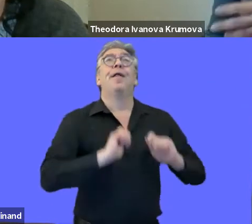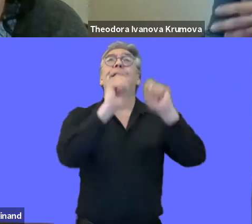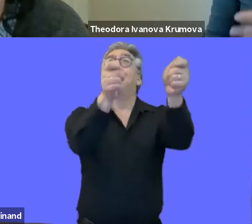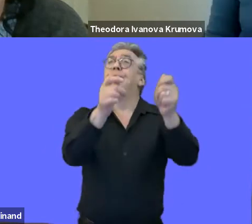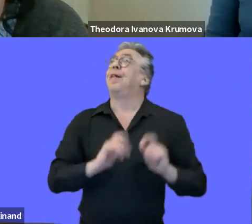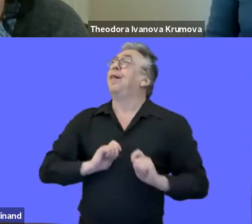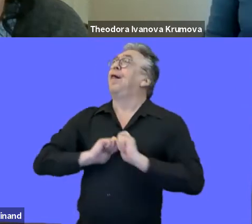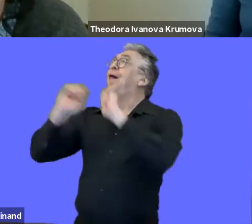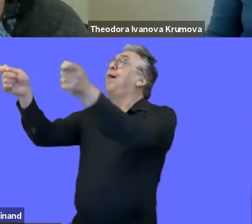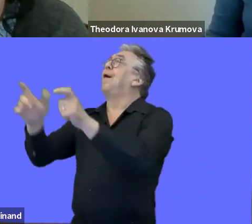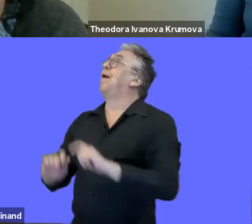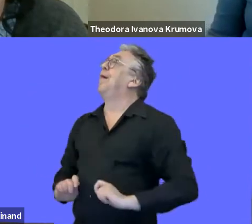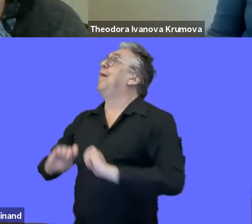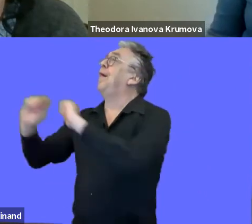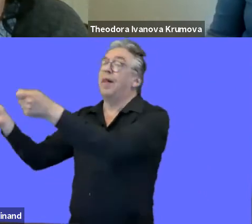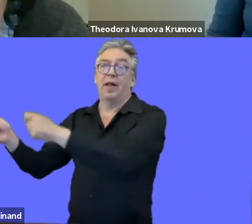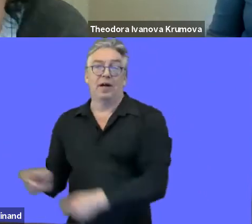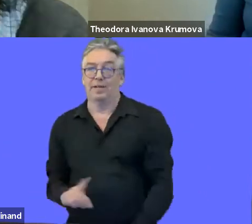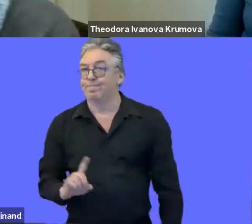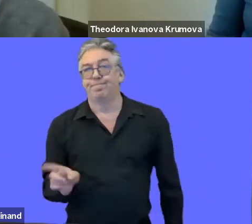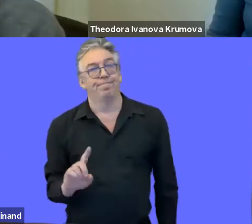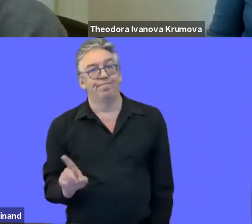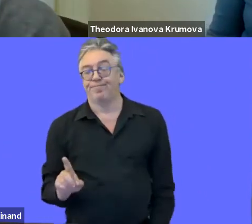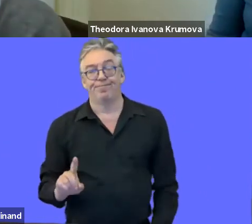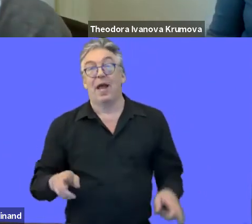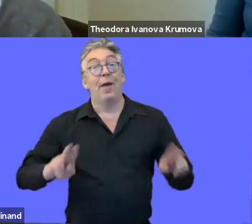under another procedure of international investigation.